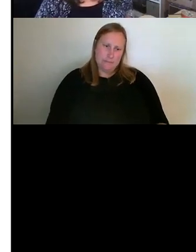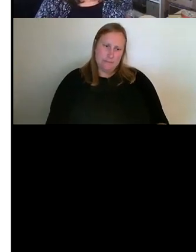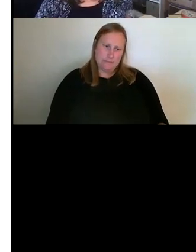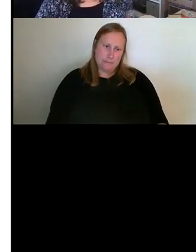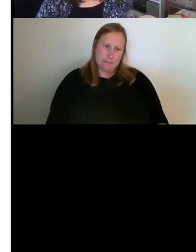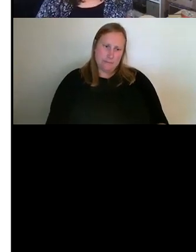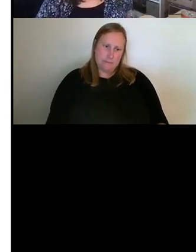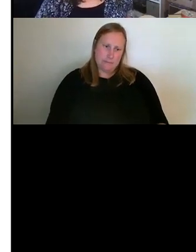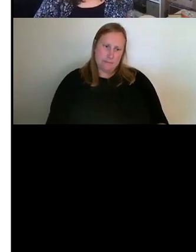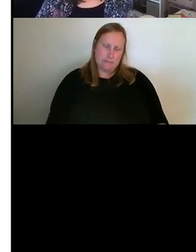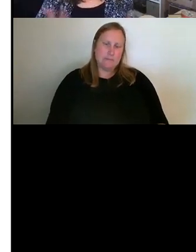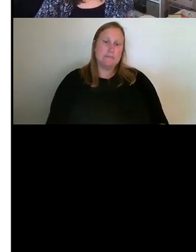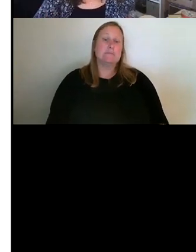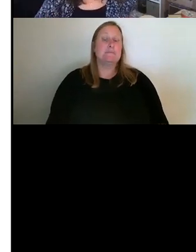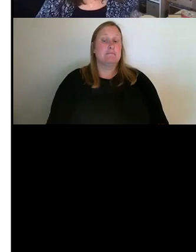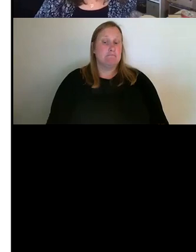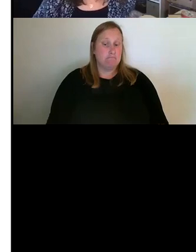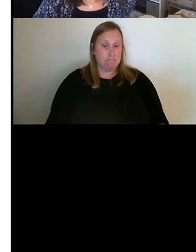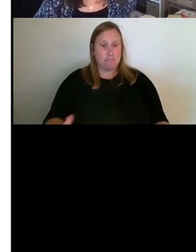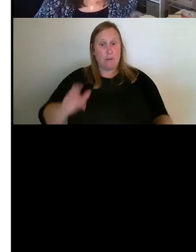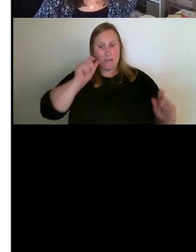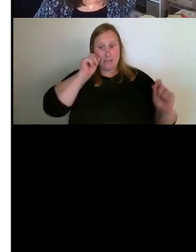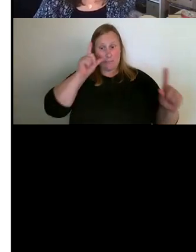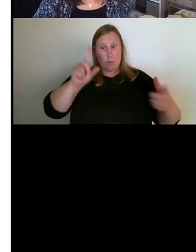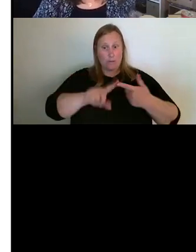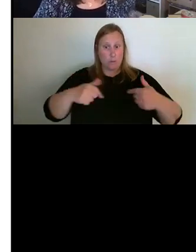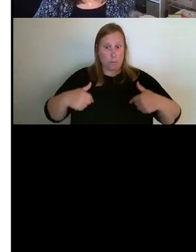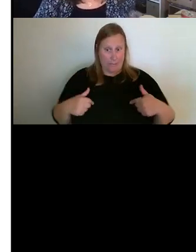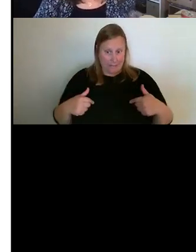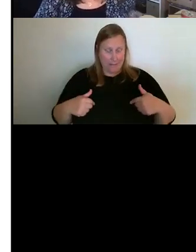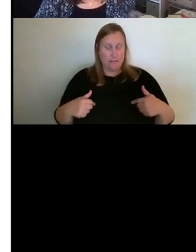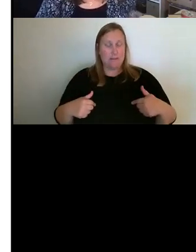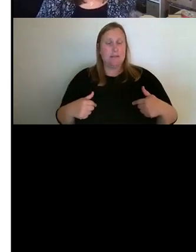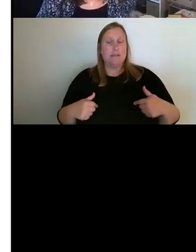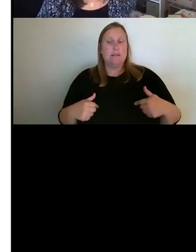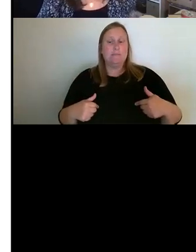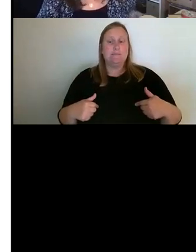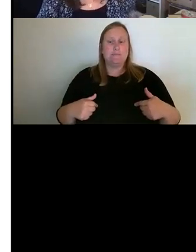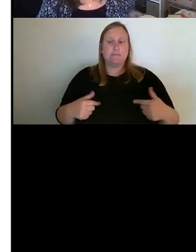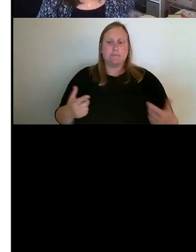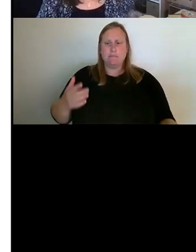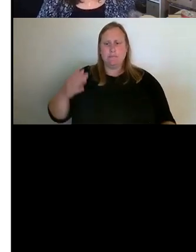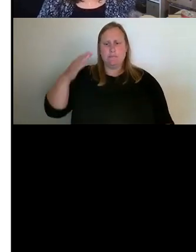to some of you, it certainly came to a surprise to me, I am aware when I watch television or